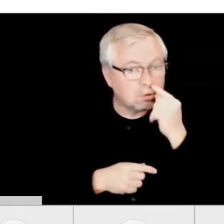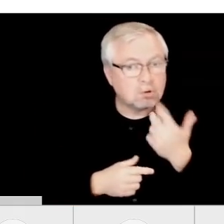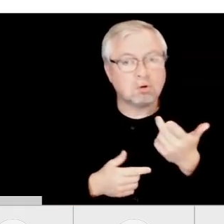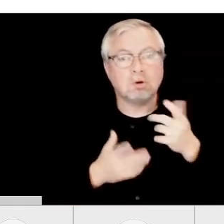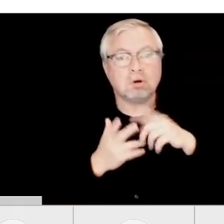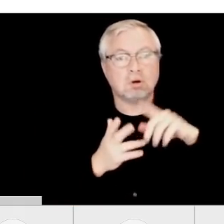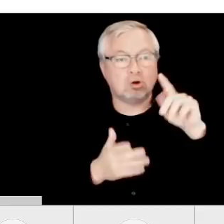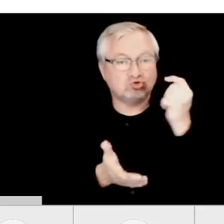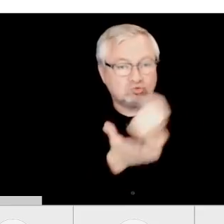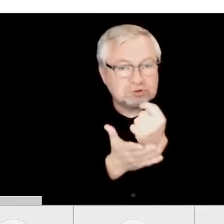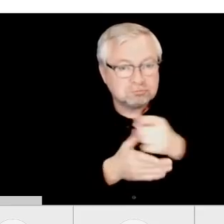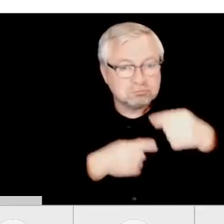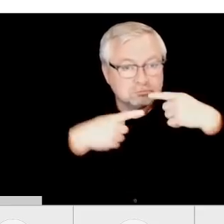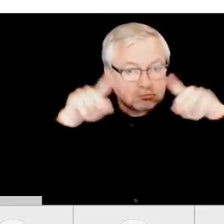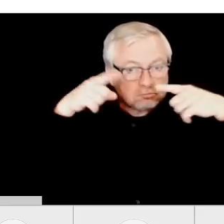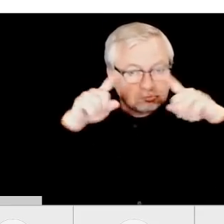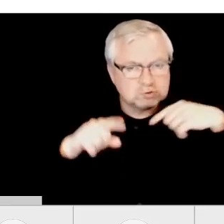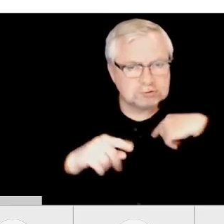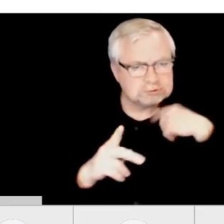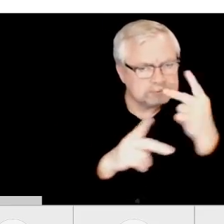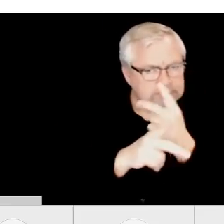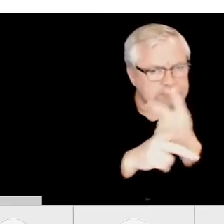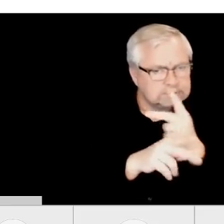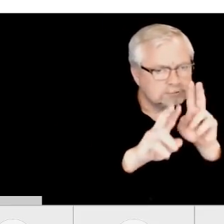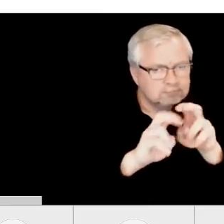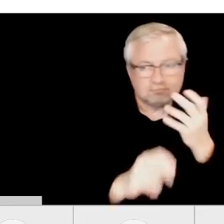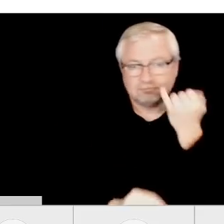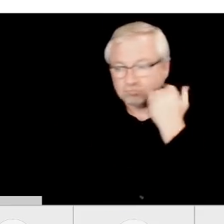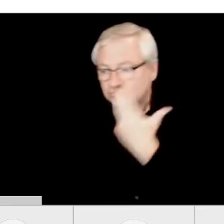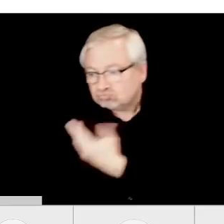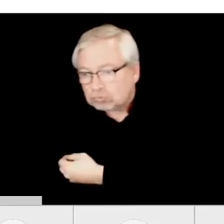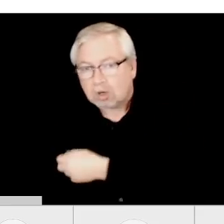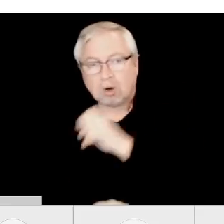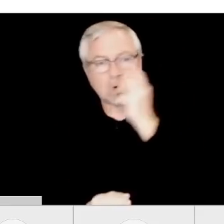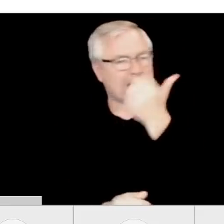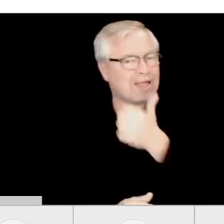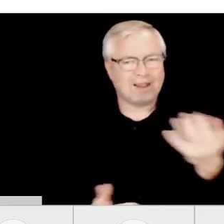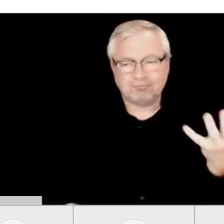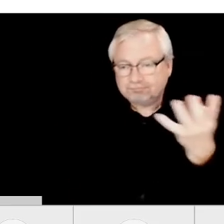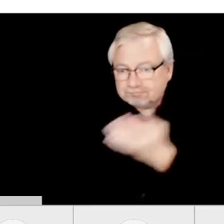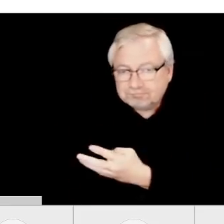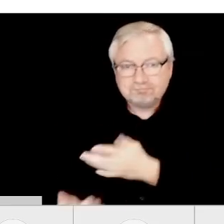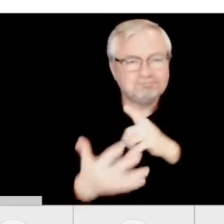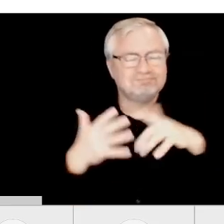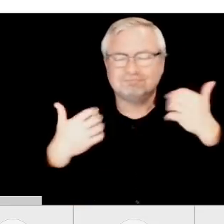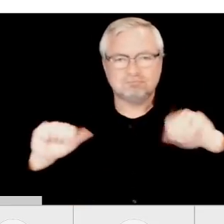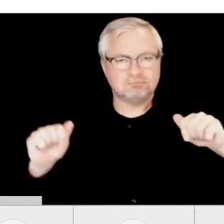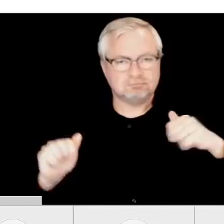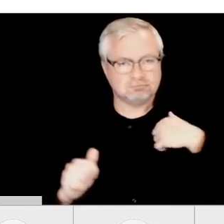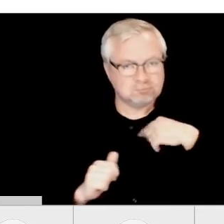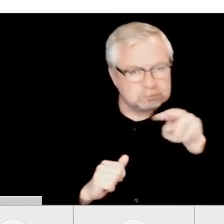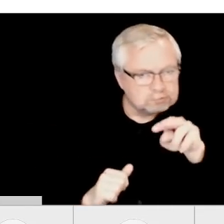They still are hypothetical in the sense that they reflect E curve up to